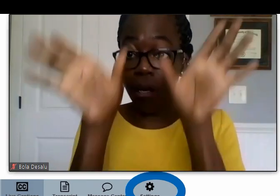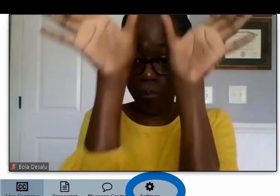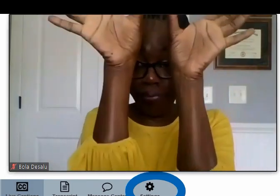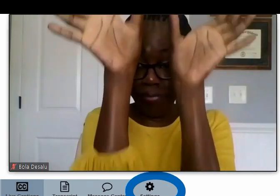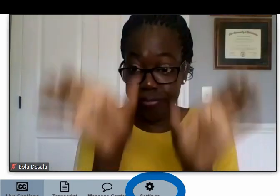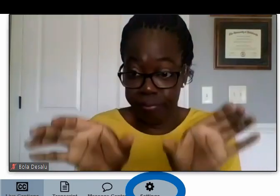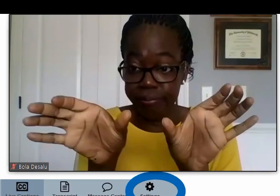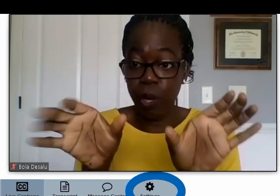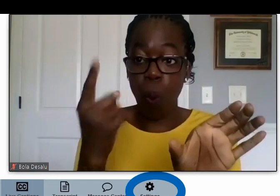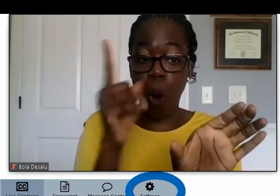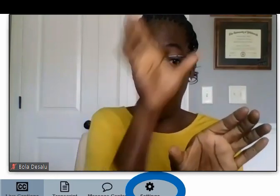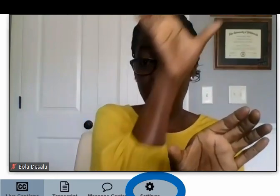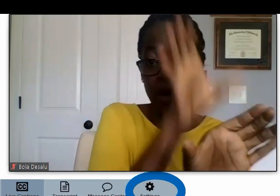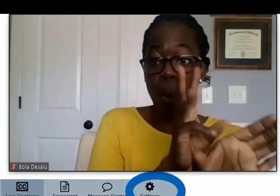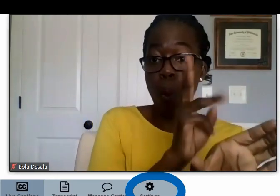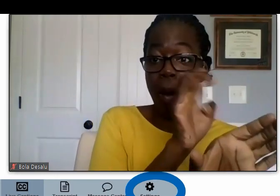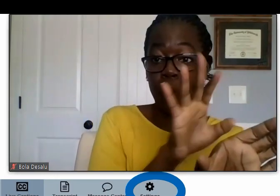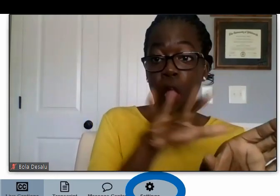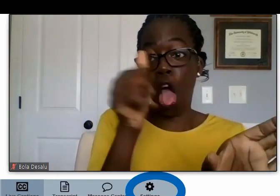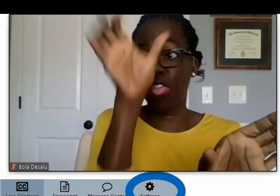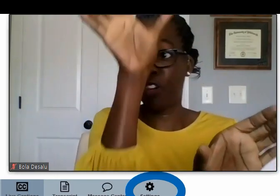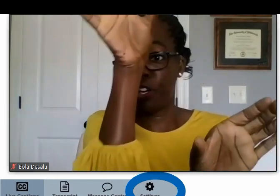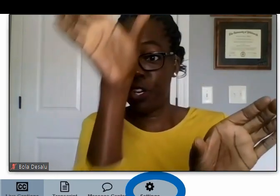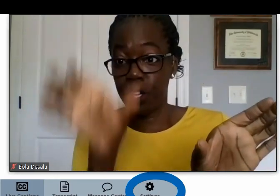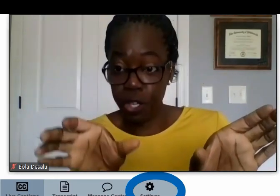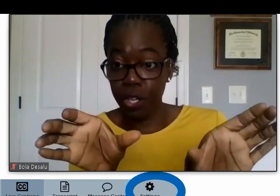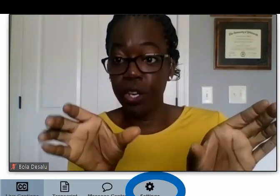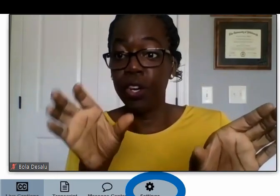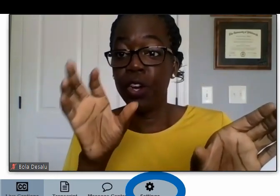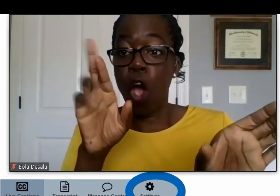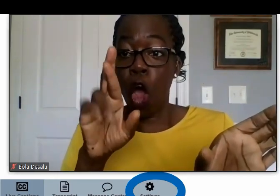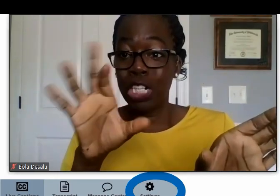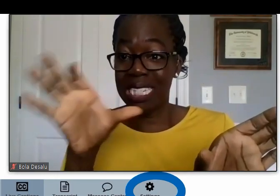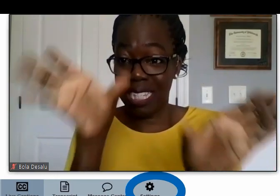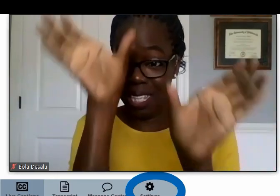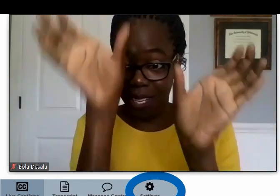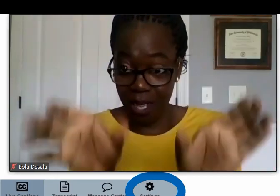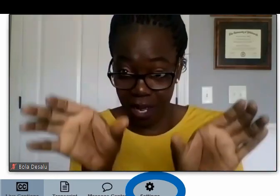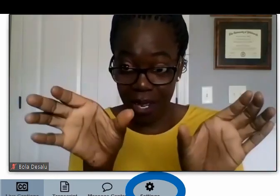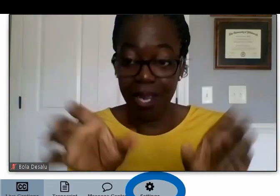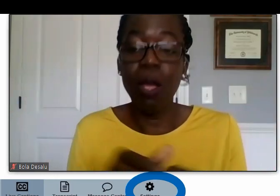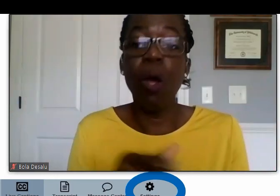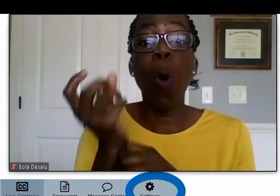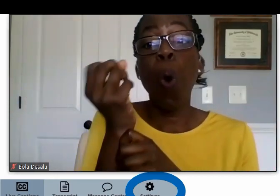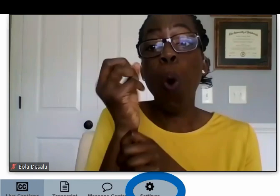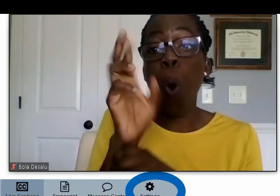at the same time - split-screen - one part is the webinar and the other part is the RCC